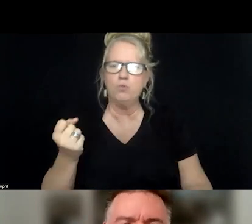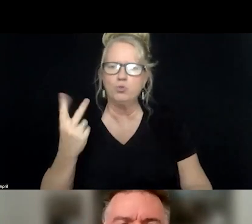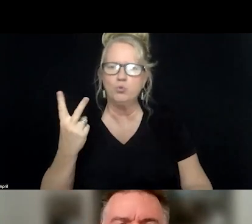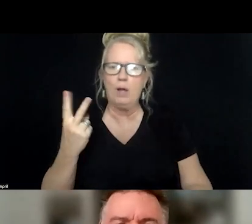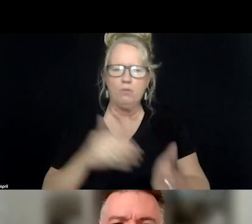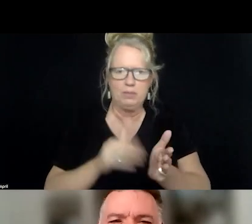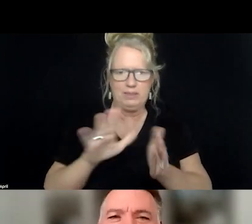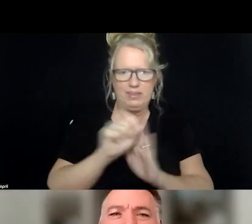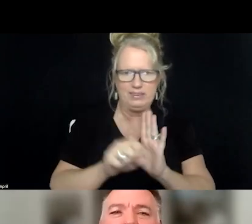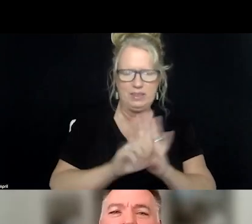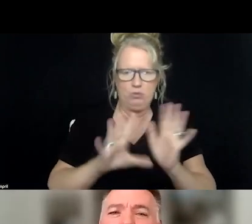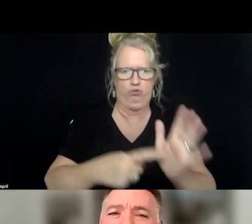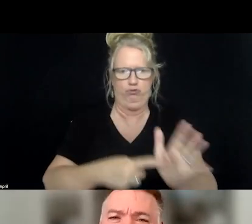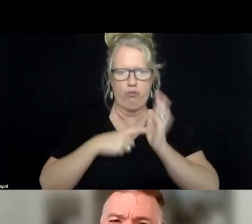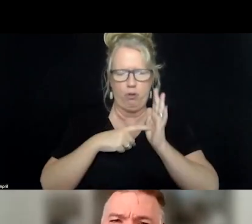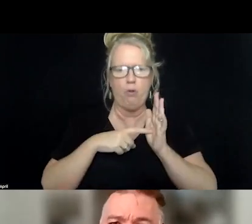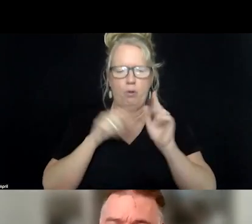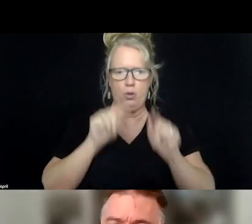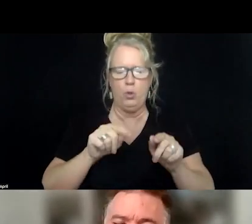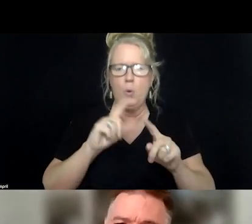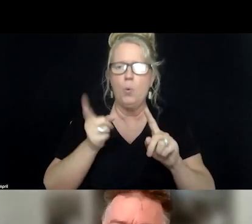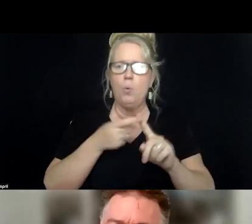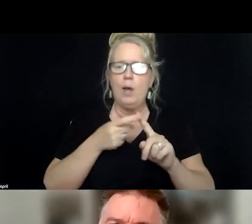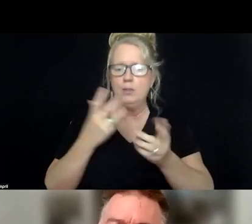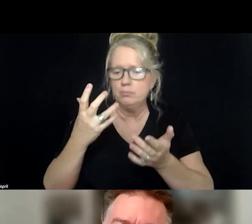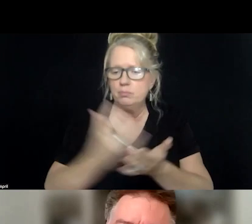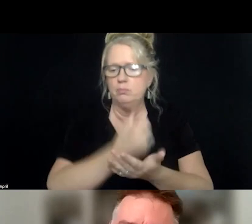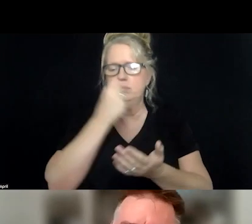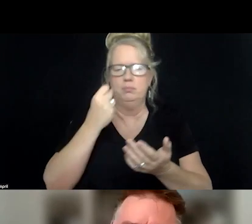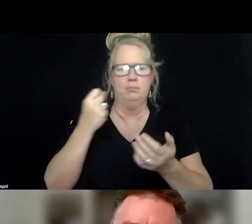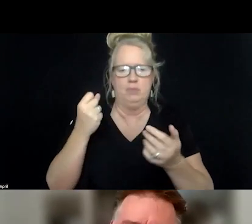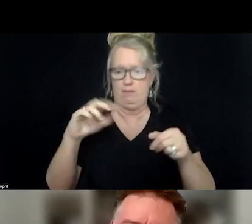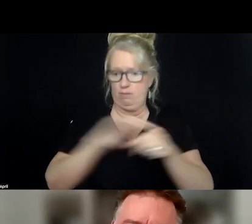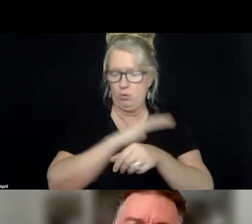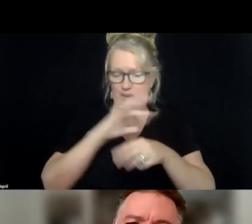THIS SHOWS WHEN WE MAXIMIZE THE FULLY FUNCTIONING SYSTEM, HOW